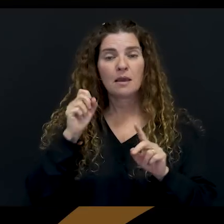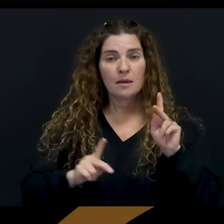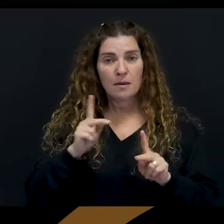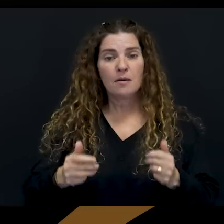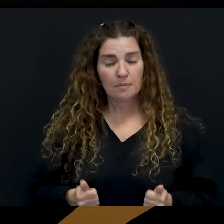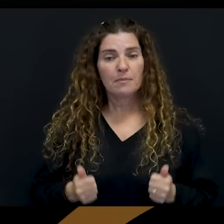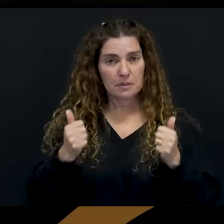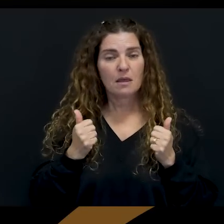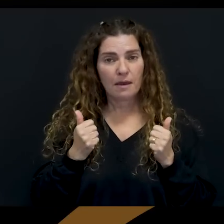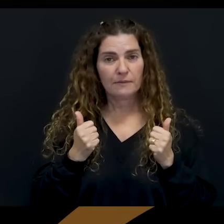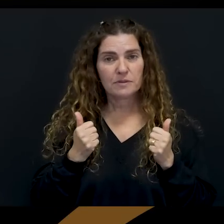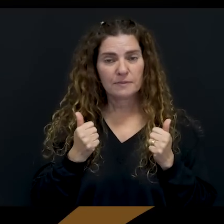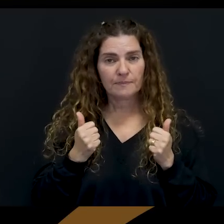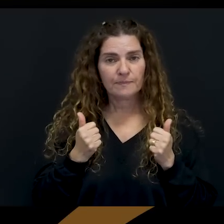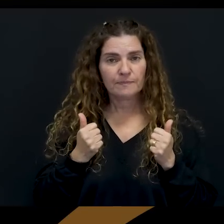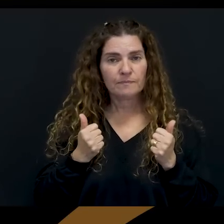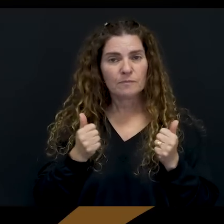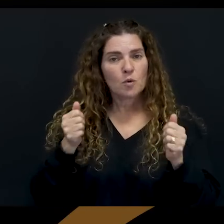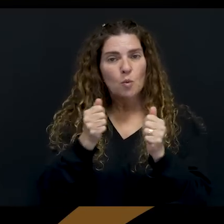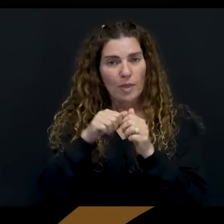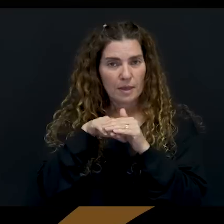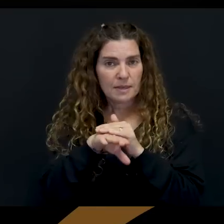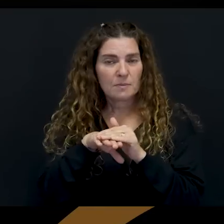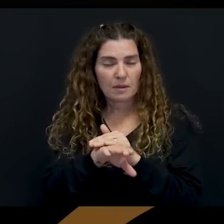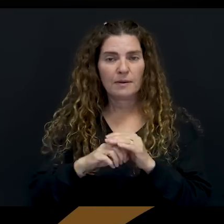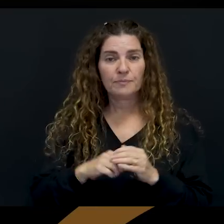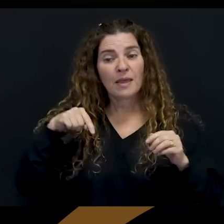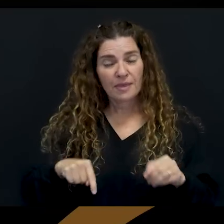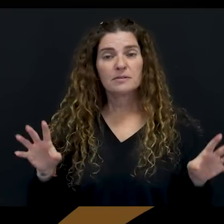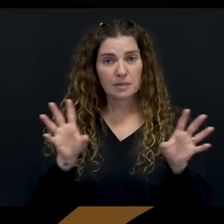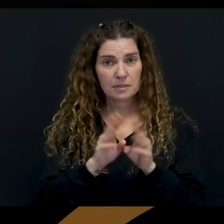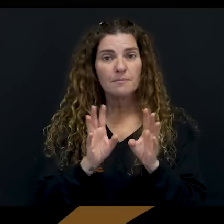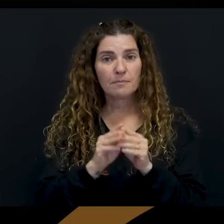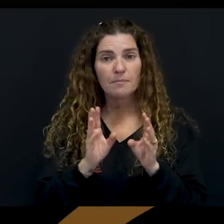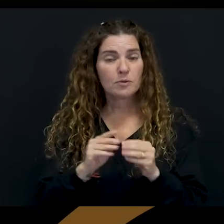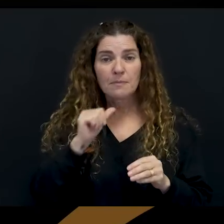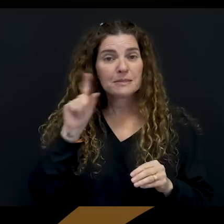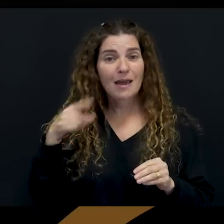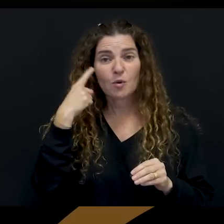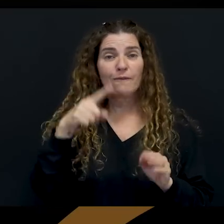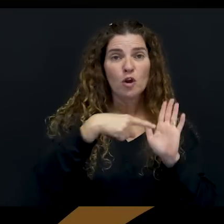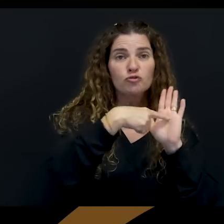in people's lives through accessibility. This symposium is more than just a showcase of success stories.